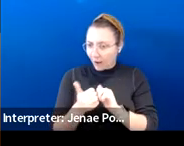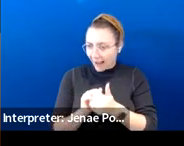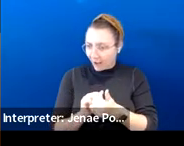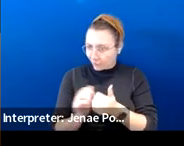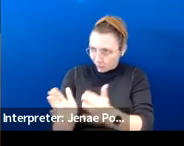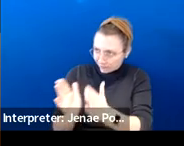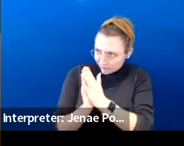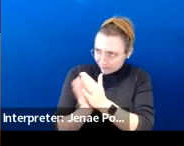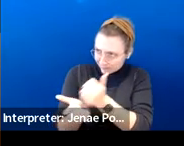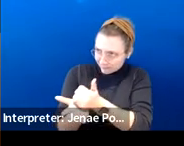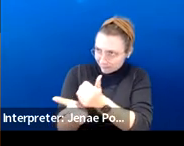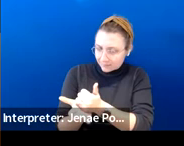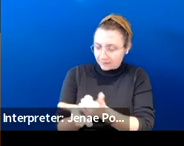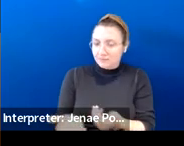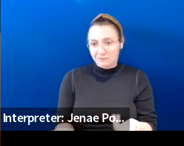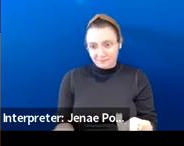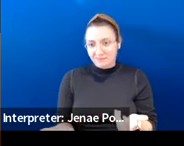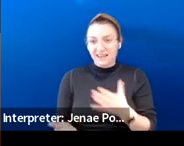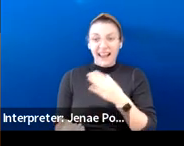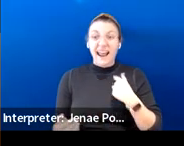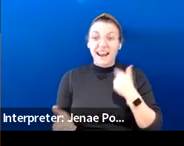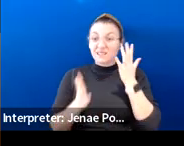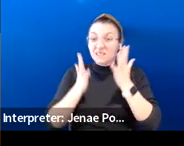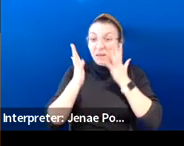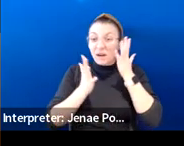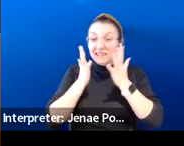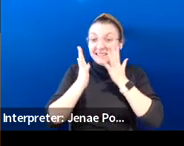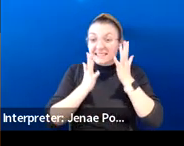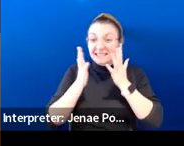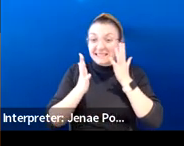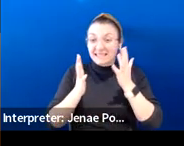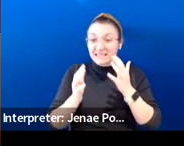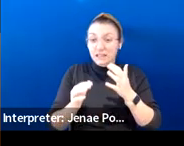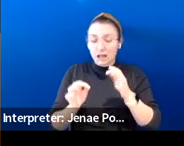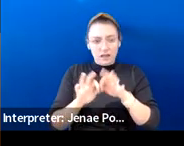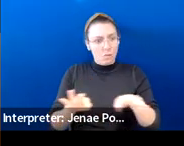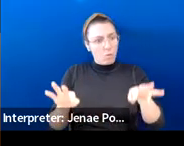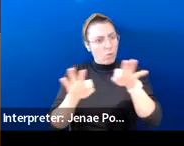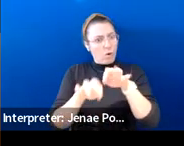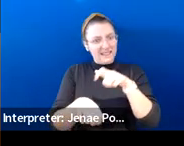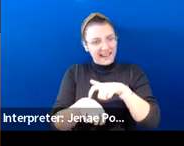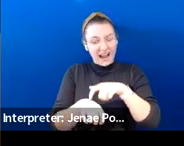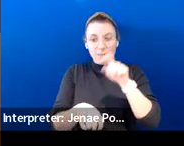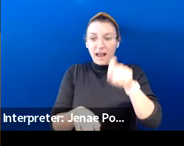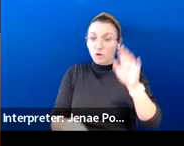And furthermore, I was embarrassing, especially several times when you had to go present and you're fidgeting or